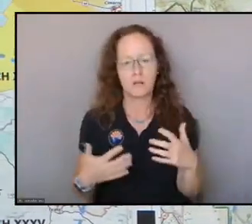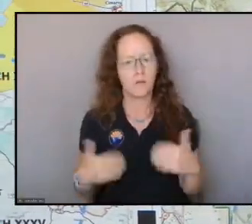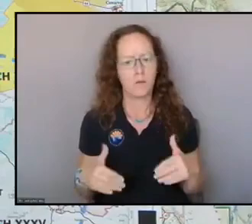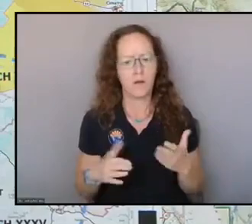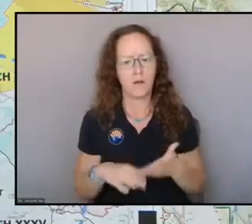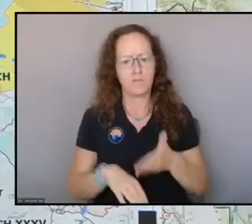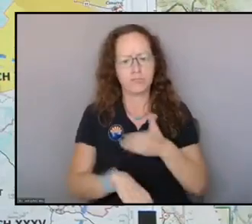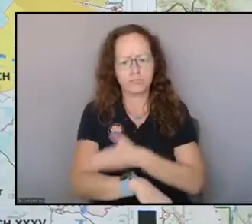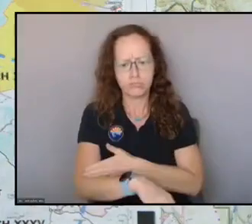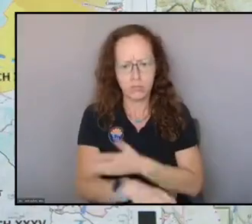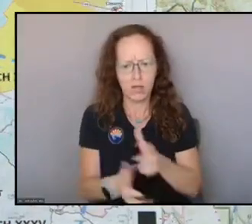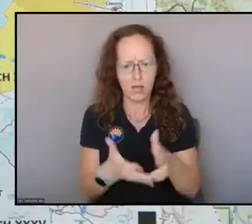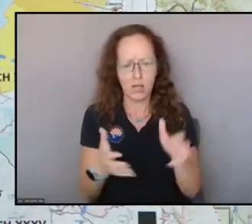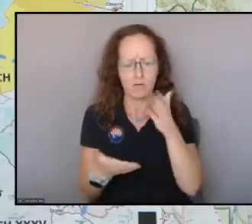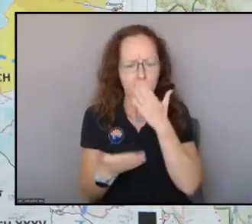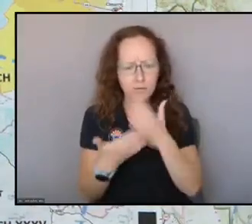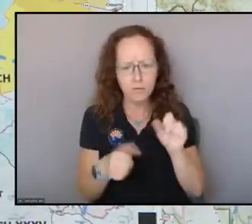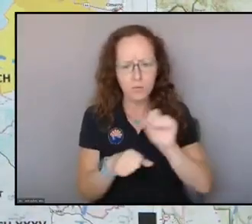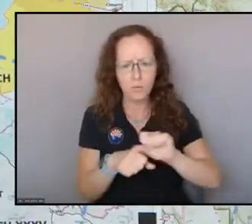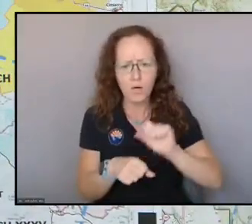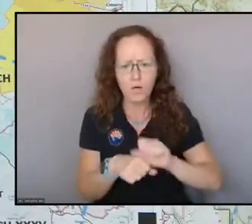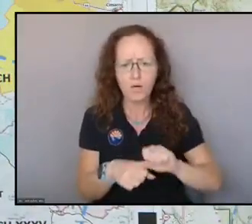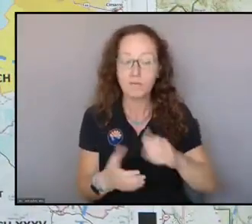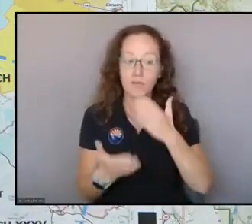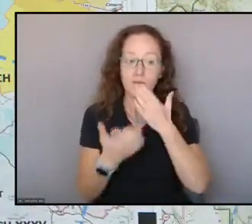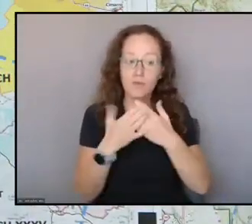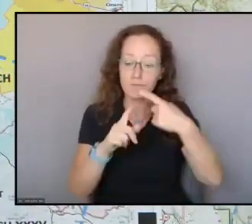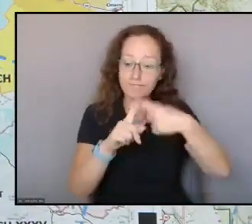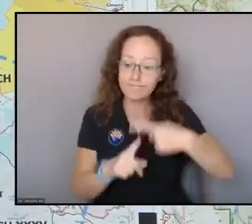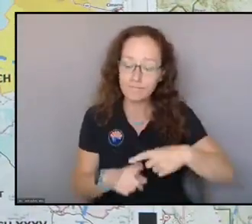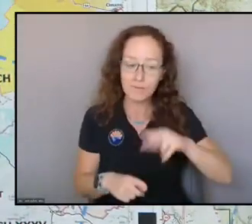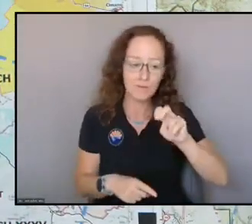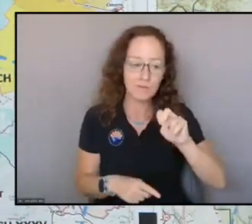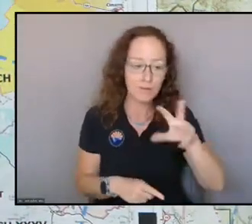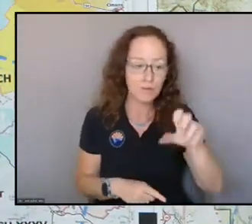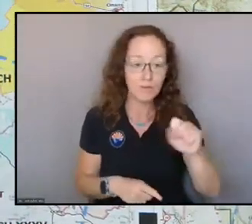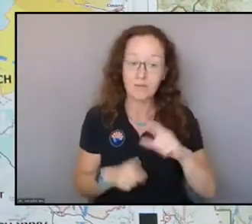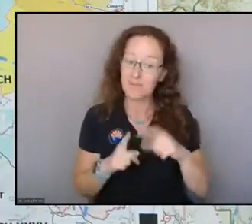AND A LOT OF GOOD NEWS. THIS FIRE HAS A LOT OF POTENTIAL LEFT IN IT.